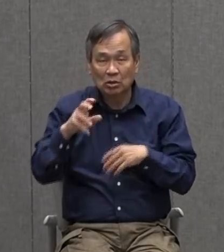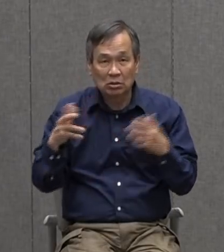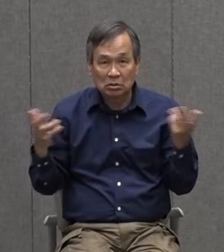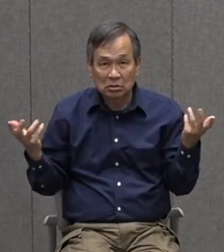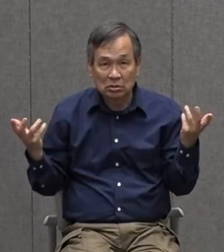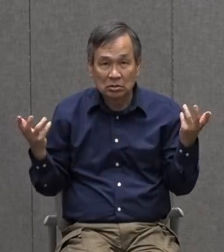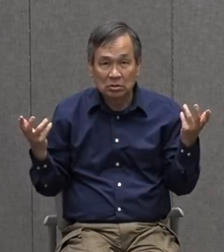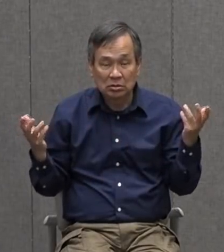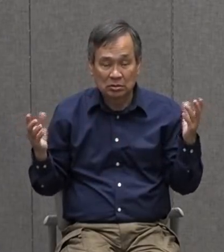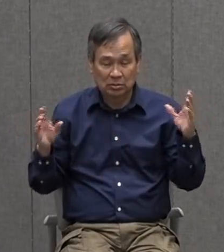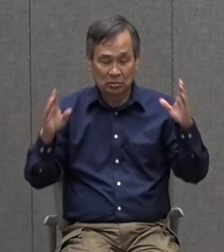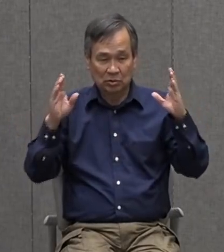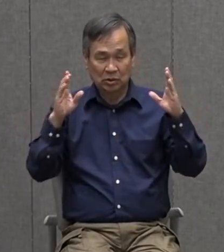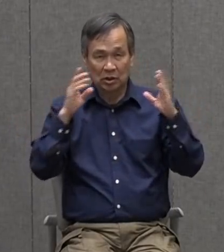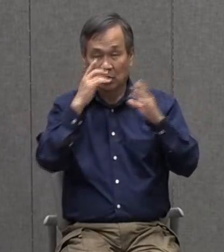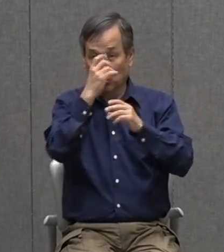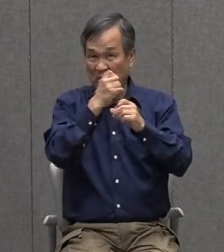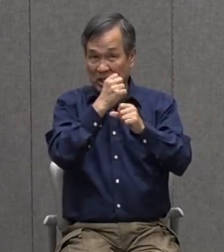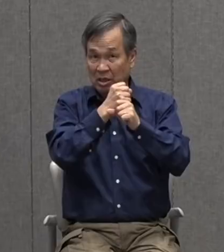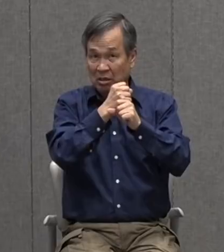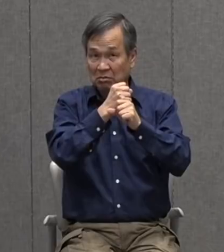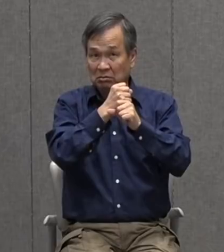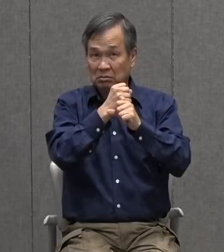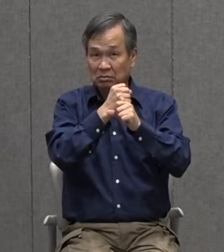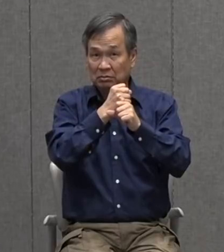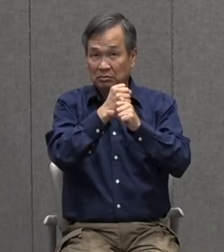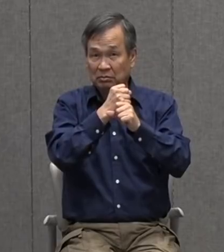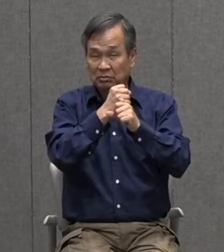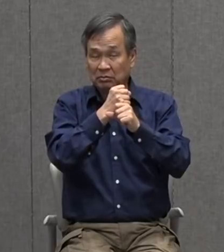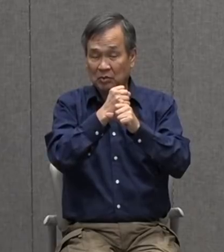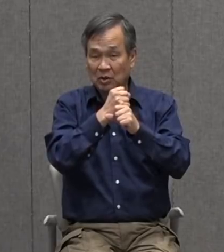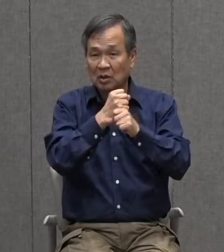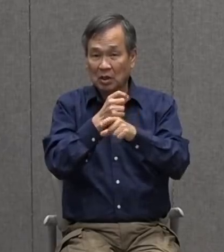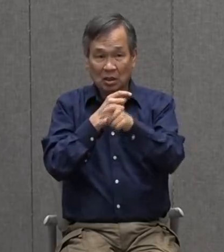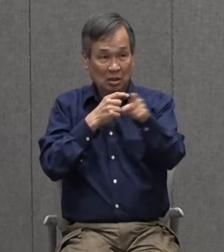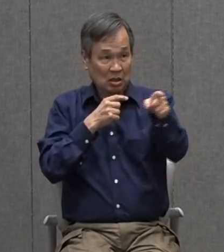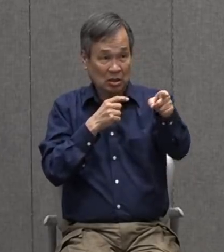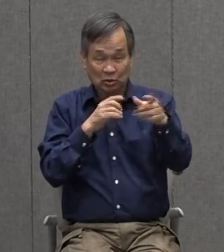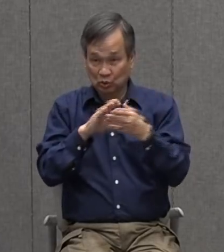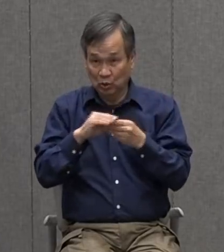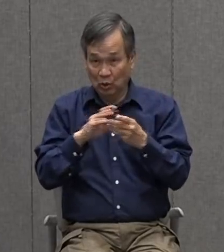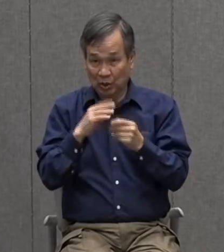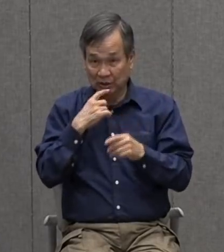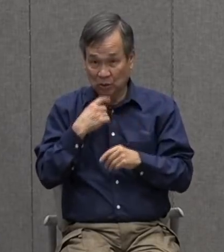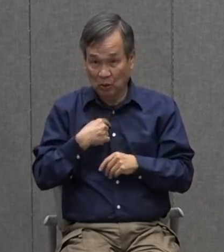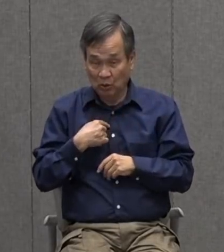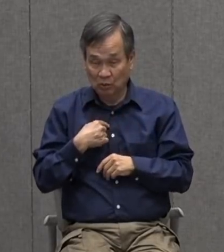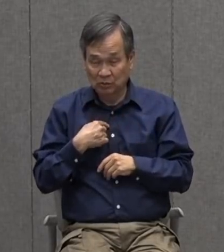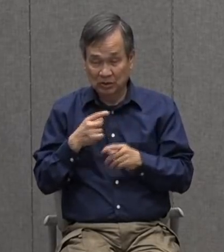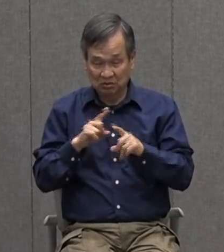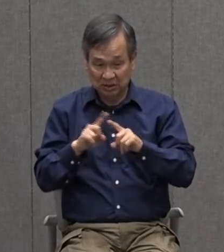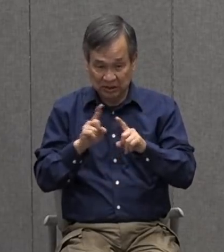All right, maybe the years right? Because that was a lot of information and those magic seeds that I'm like,